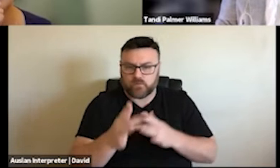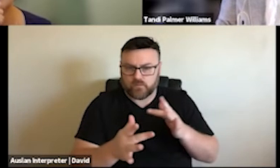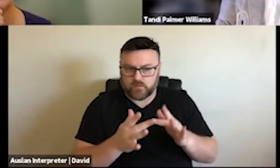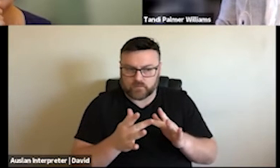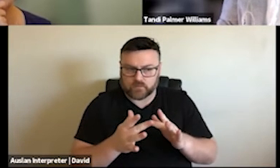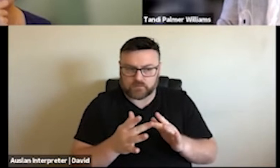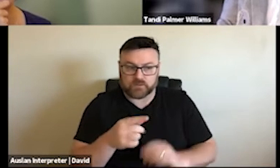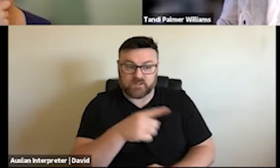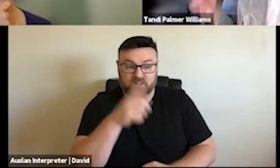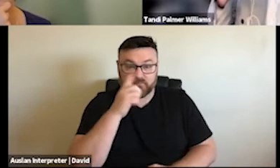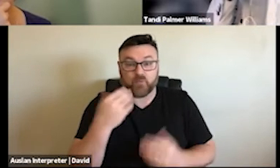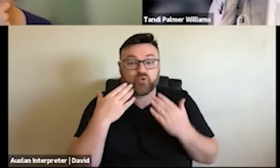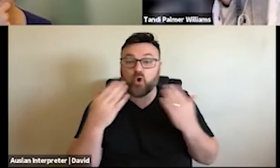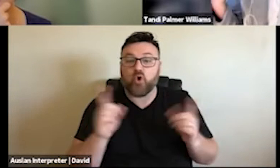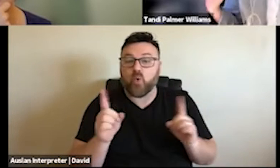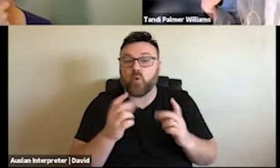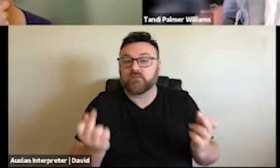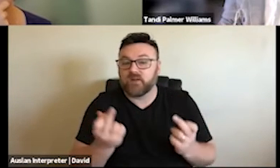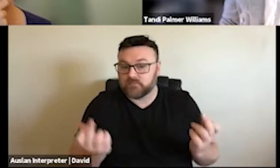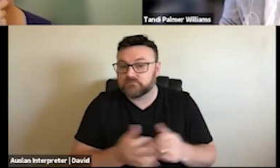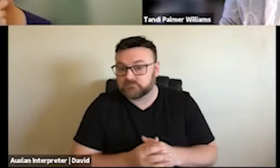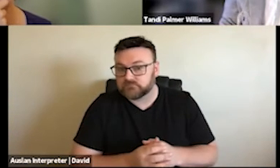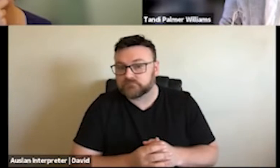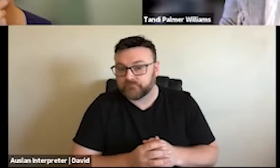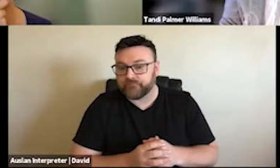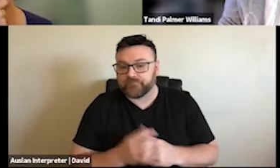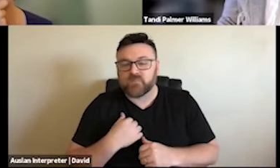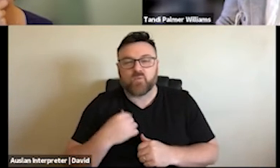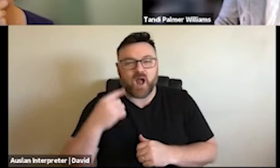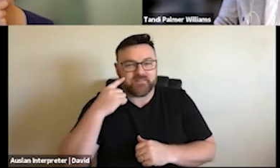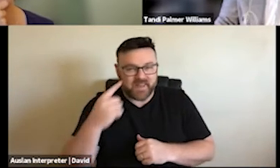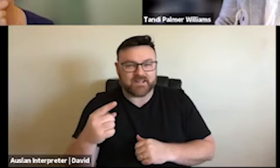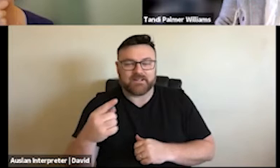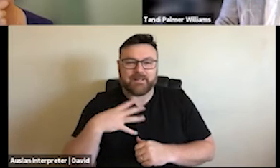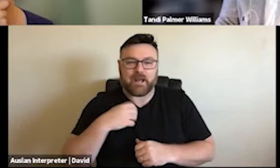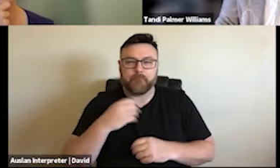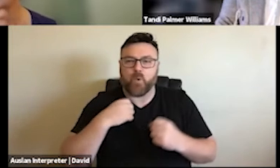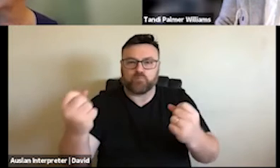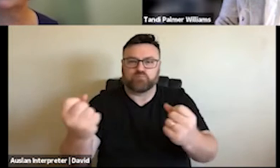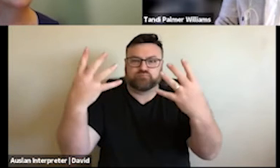know and I think that discoverability is one of the biggest challenges we have around our